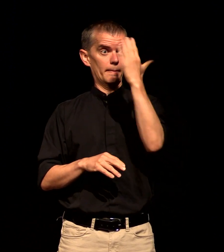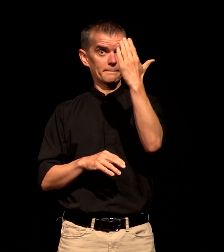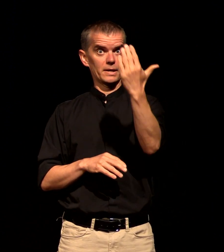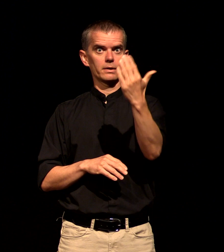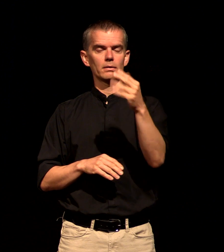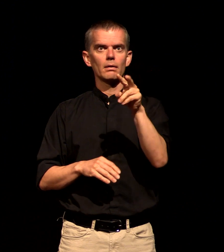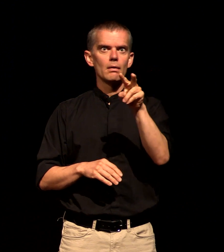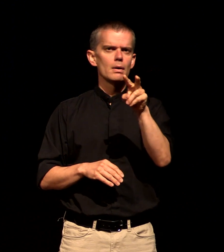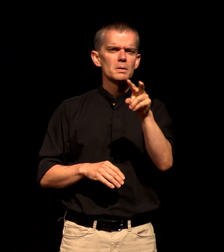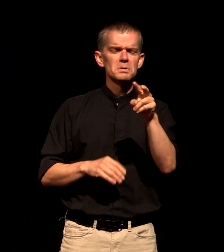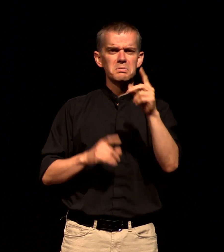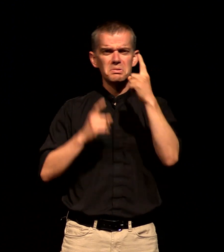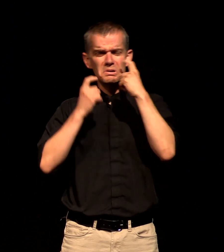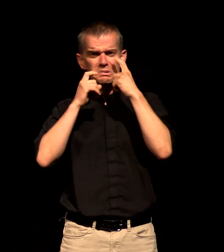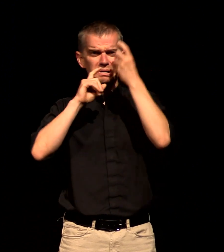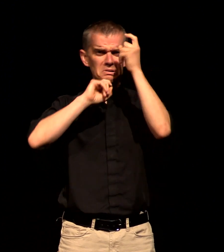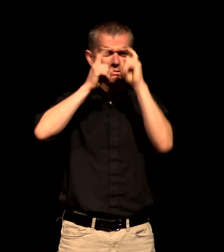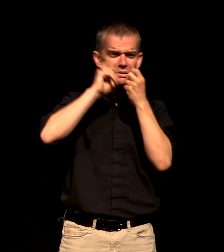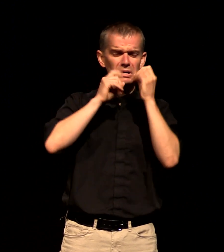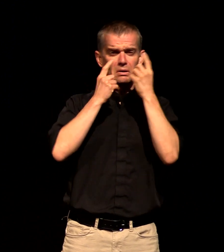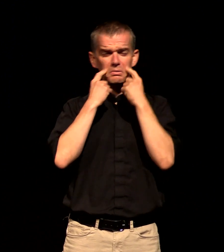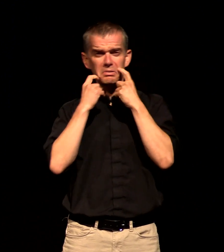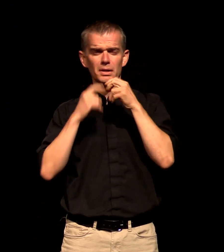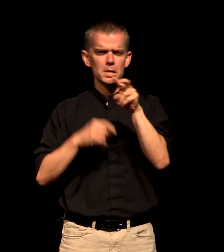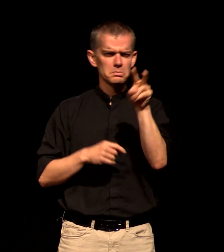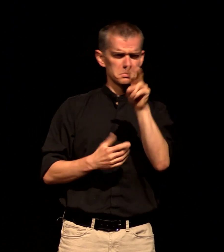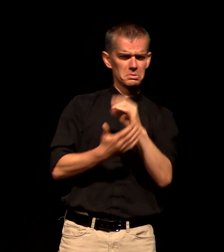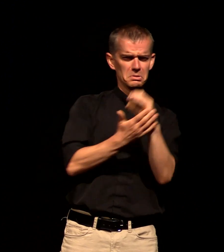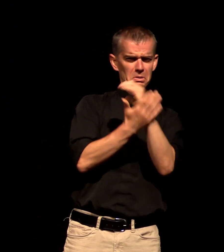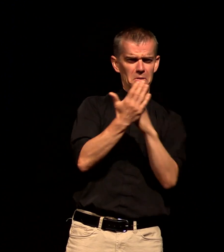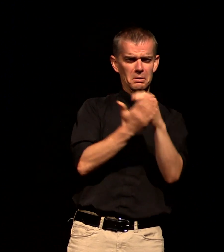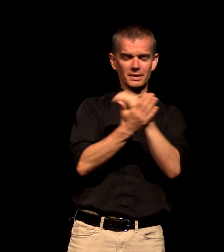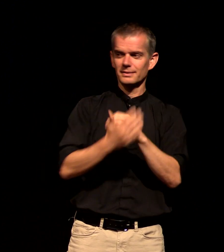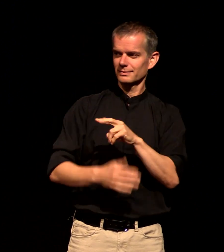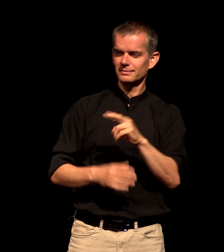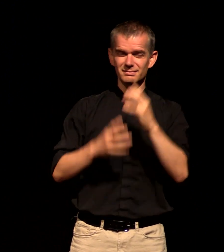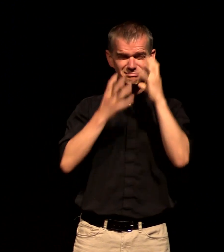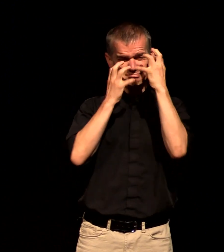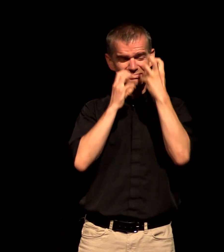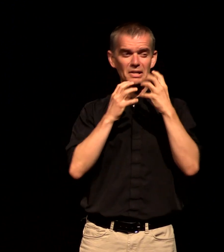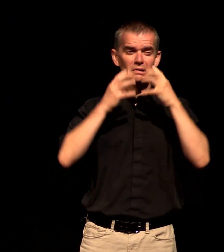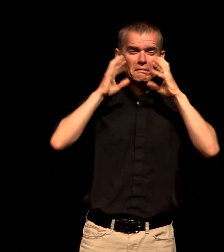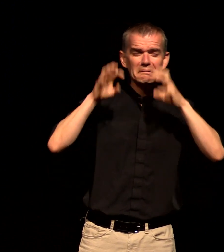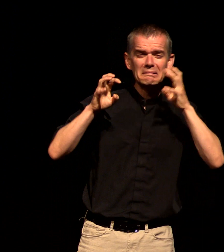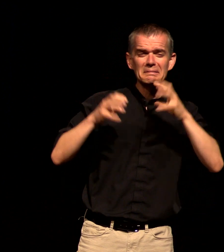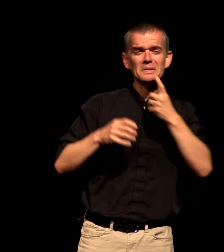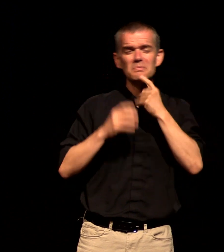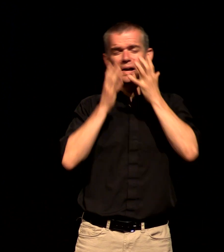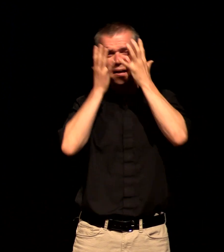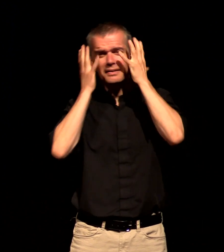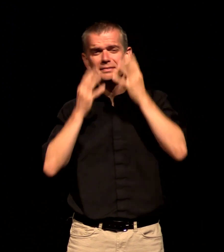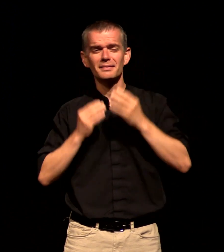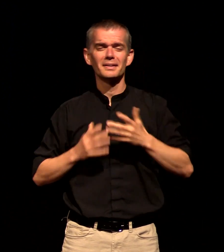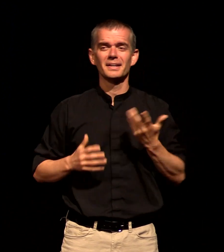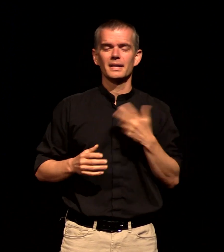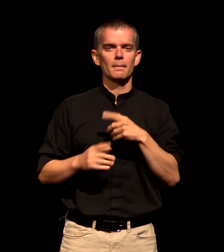was checking himself out, he is crying, his face is all twisted up, the tears are coming out. And he's looking at himself from